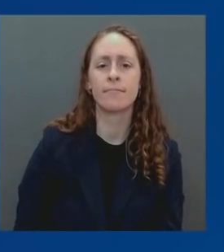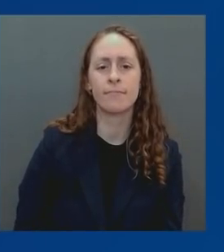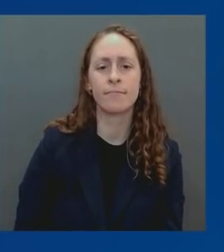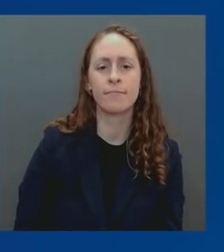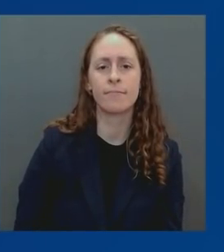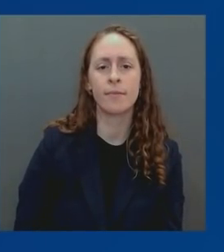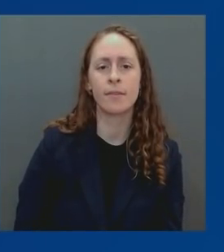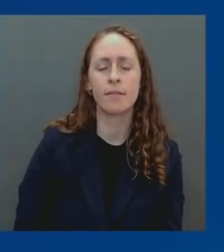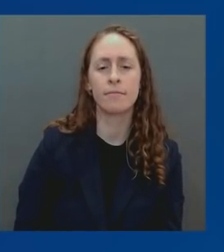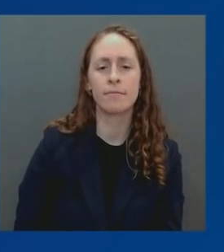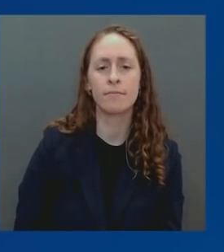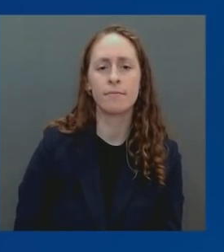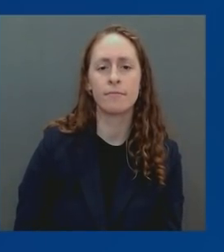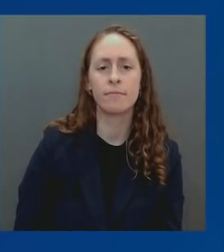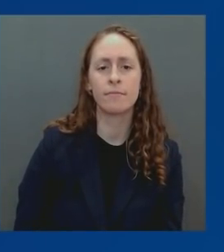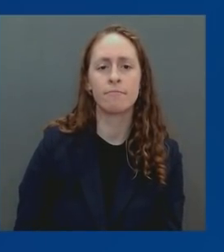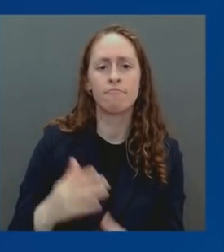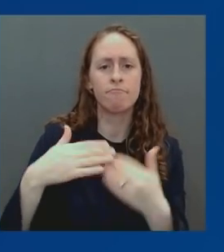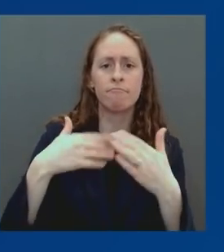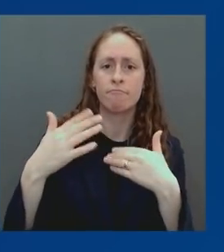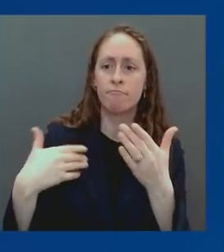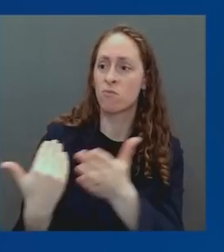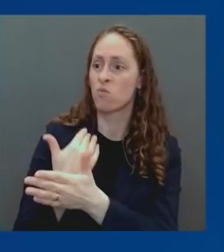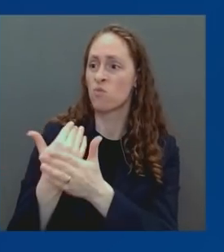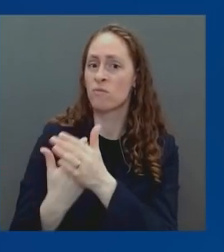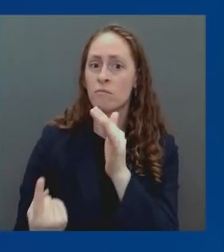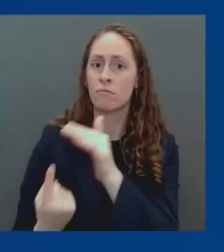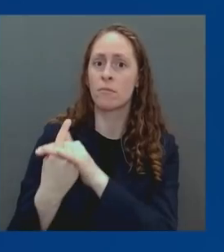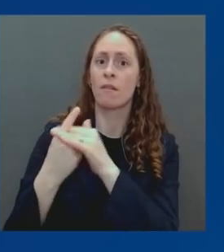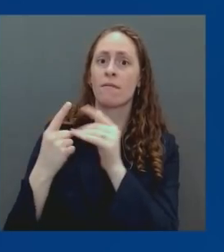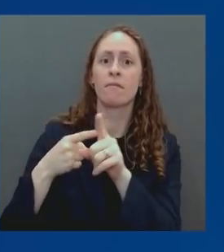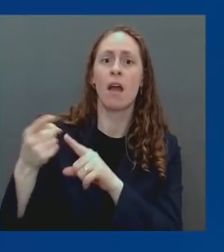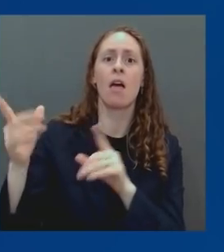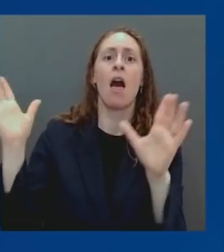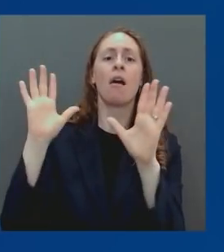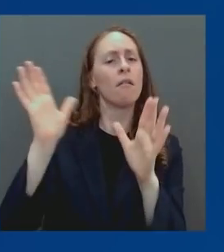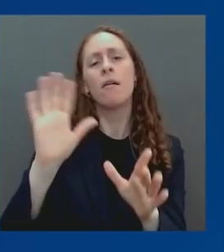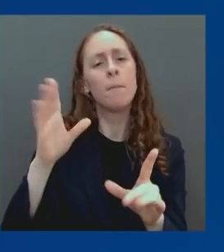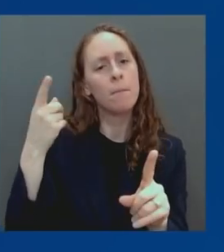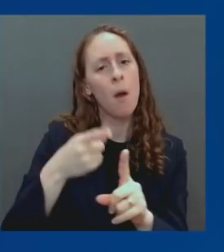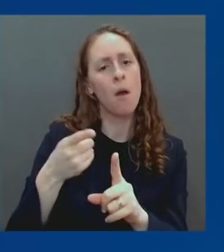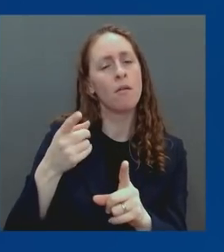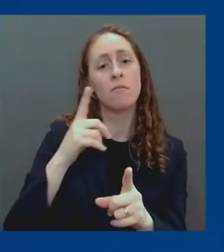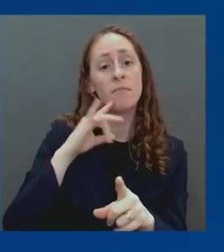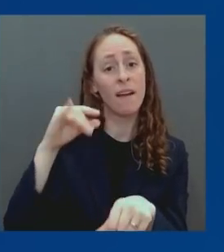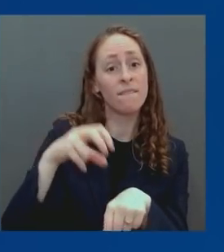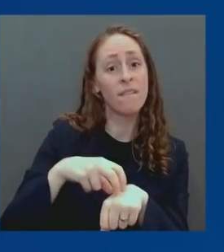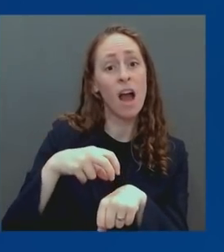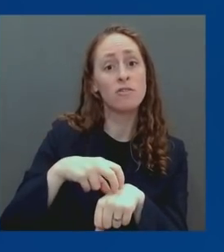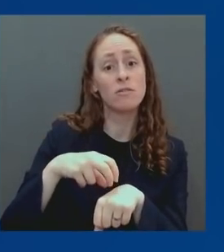where we will not be dominated by this virus; where we can return to a degree of normality that we all crave for.